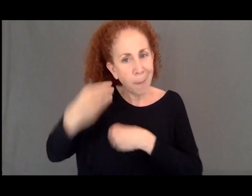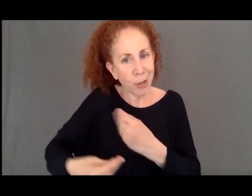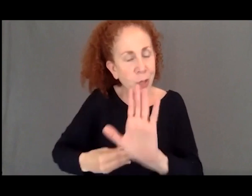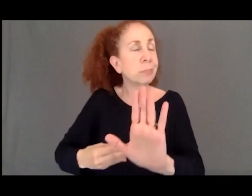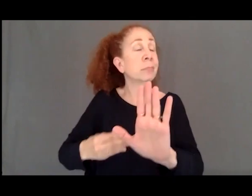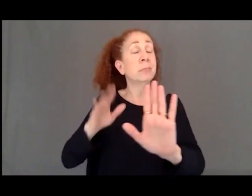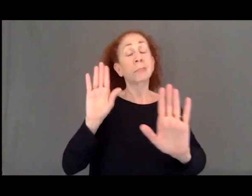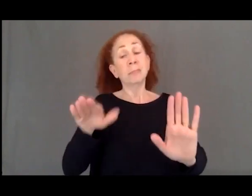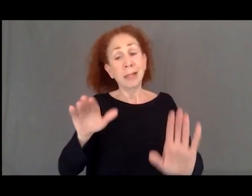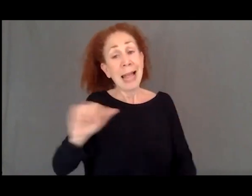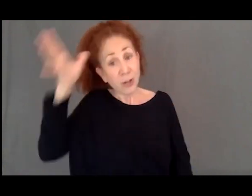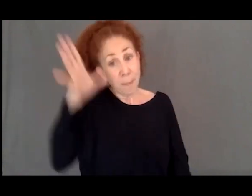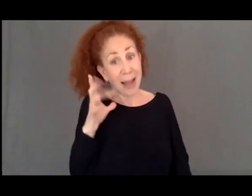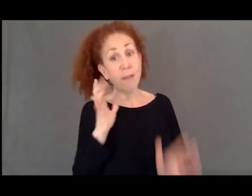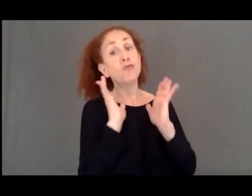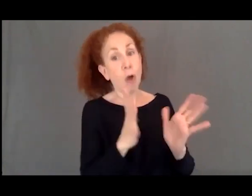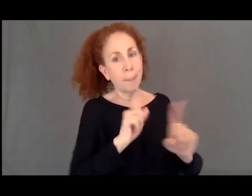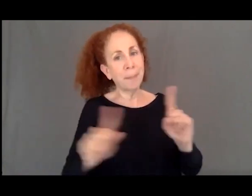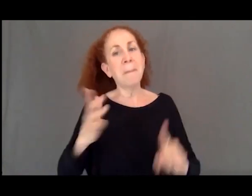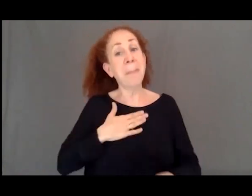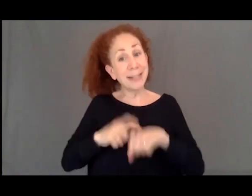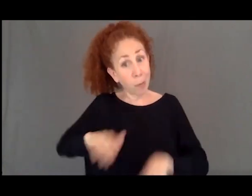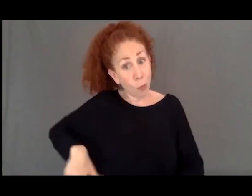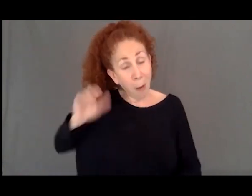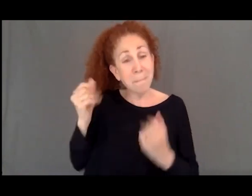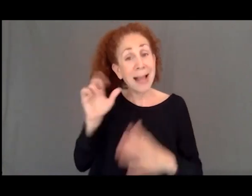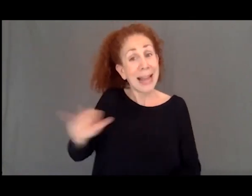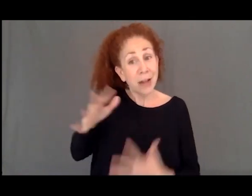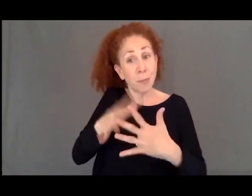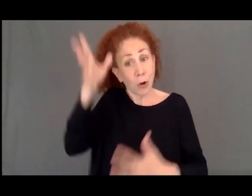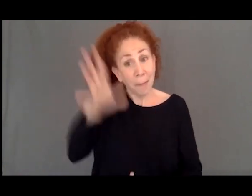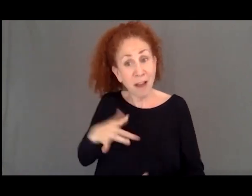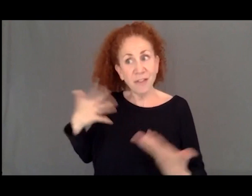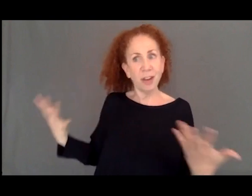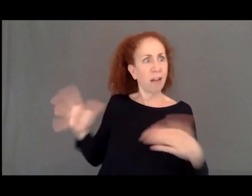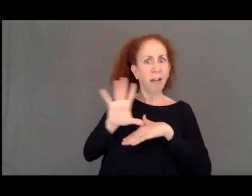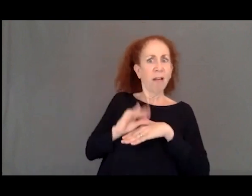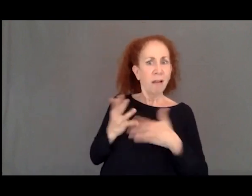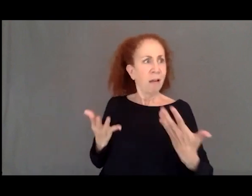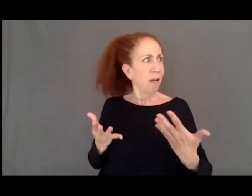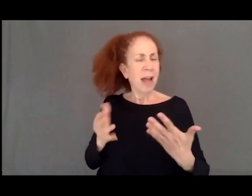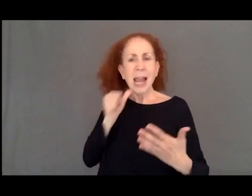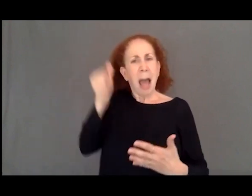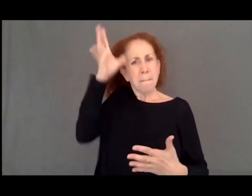I've got to say, Asian men have to let this go, but I grew up in this generation where a lot of Asian-American men were like, we are emasculated and all this kind